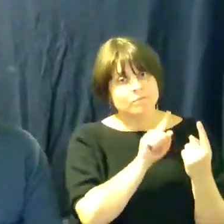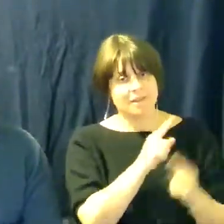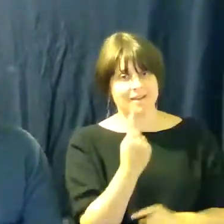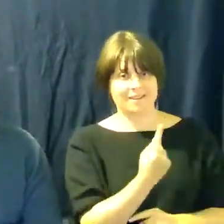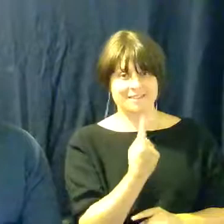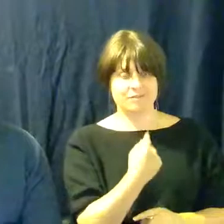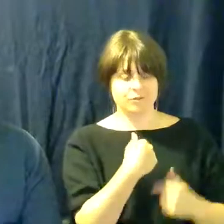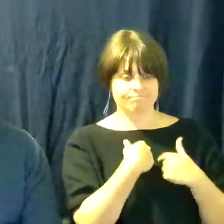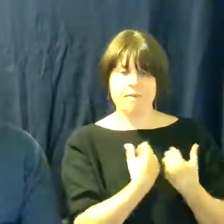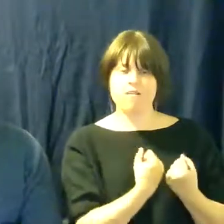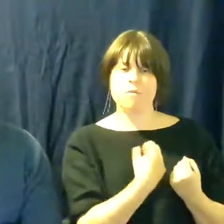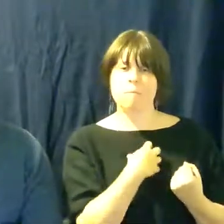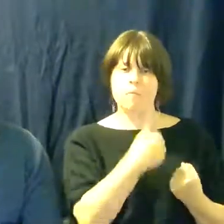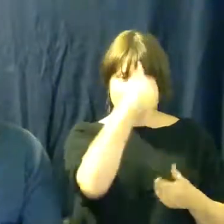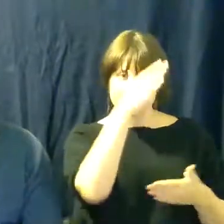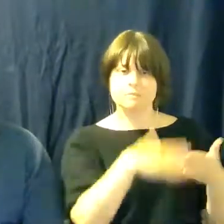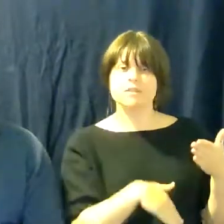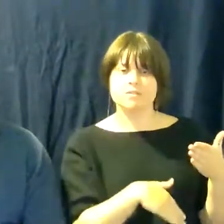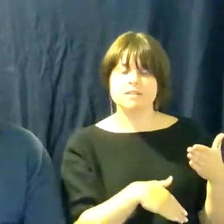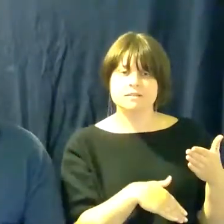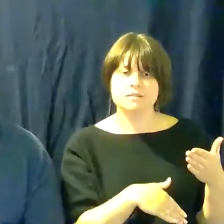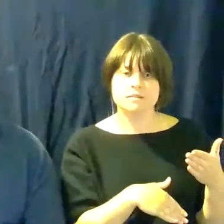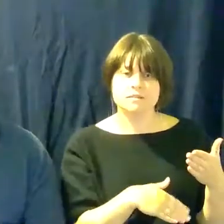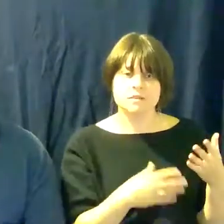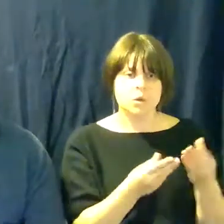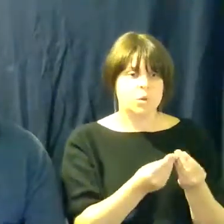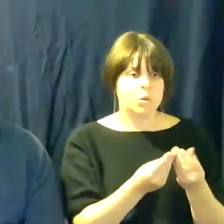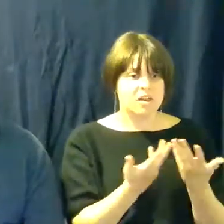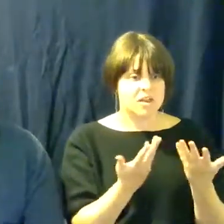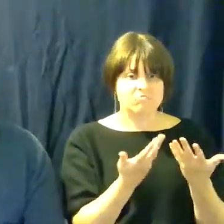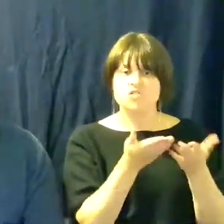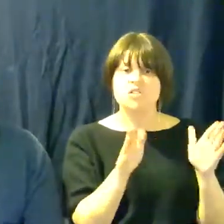, et cetera. Peer mentors are